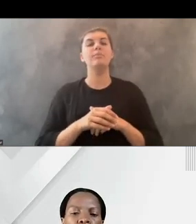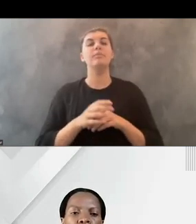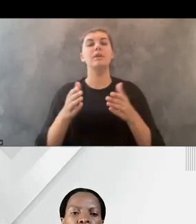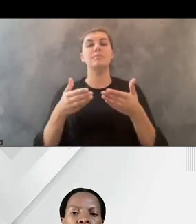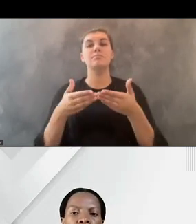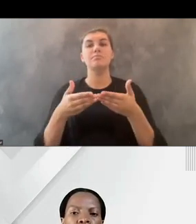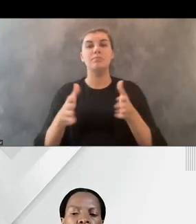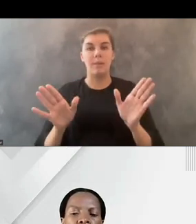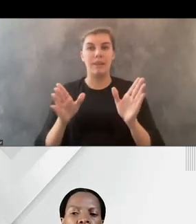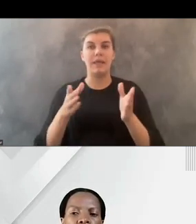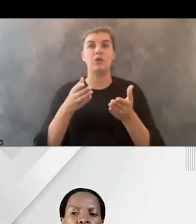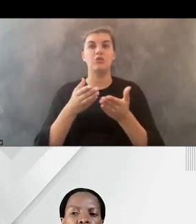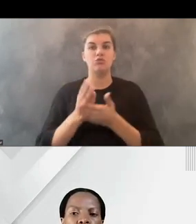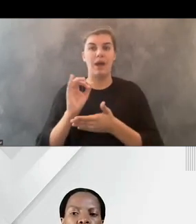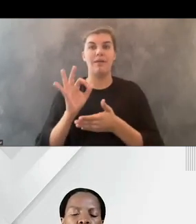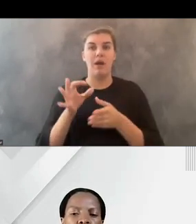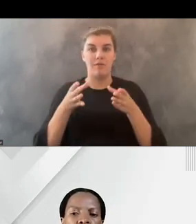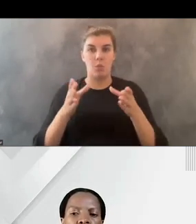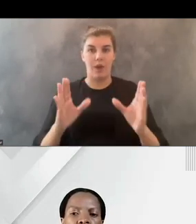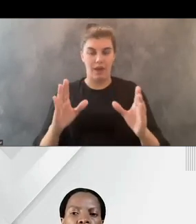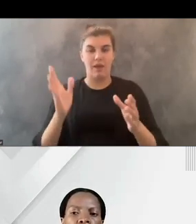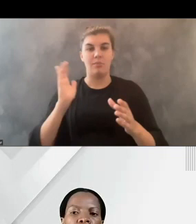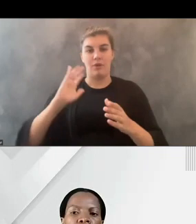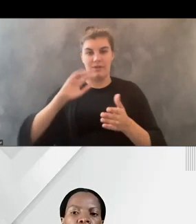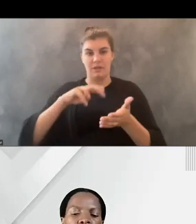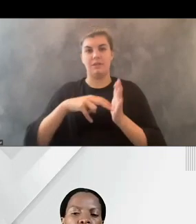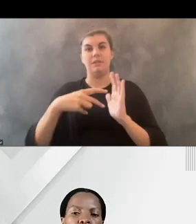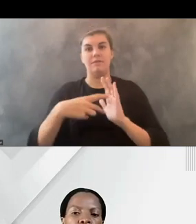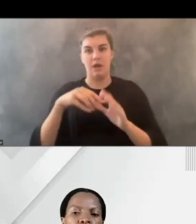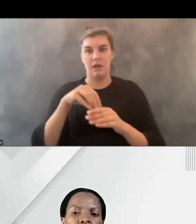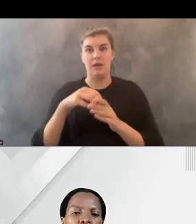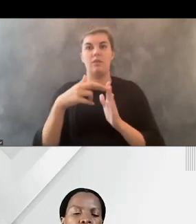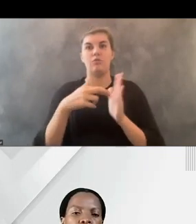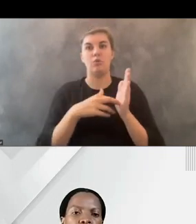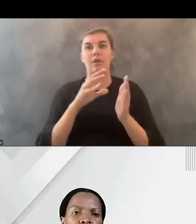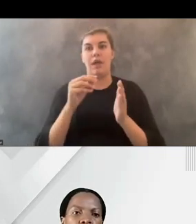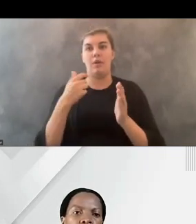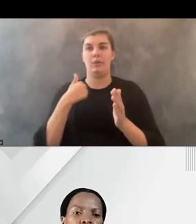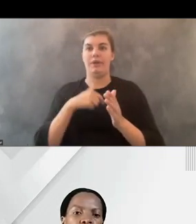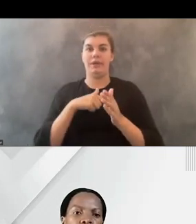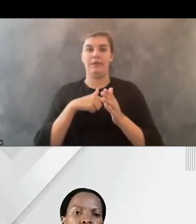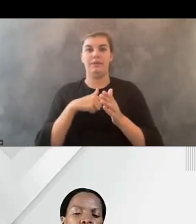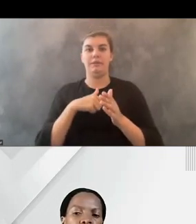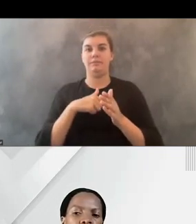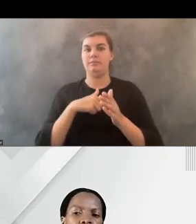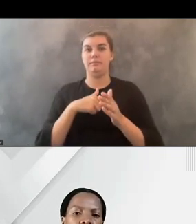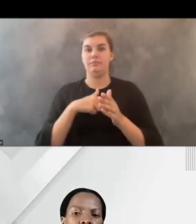was previously defined in the proposed rule, and the definition has been retained without edits.